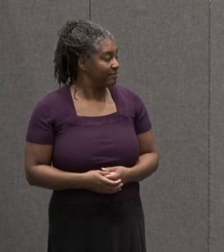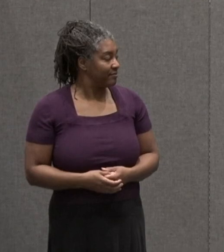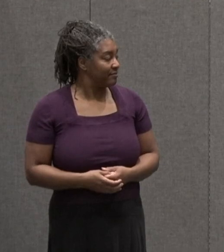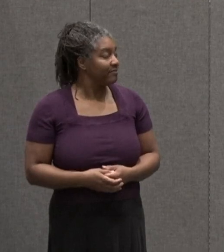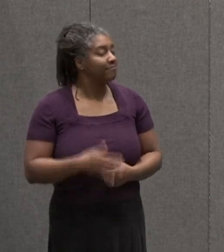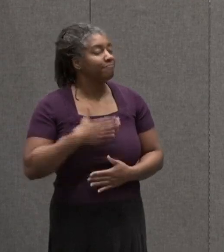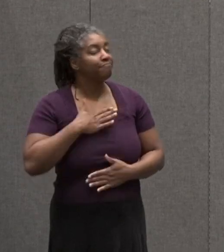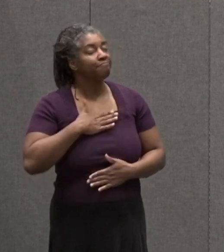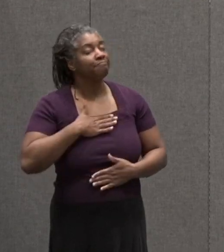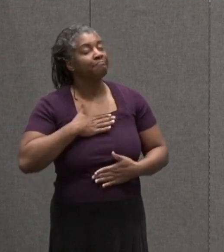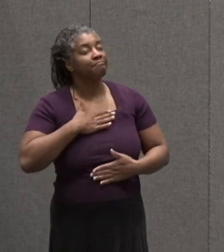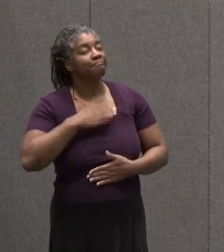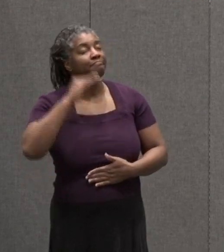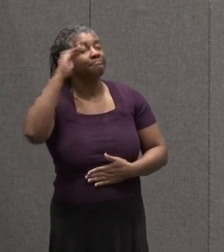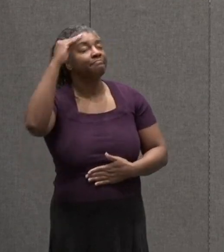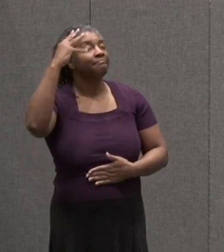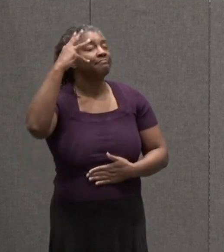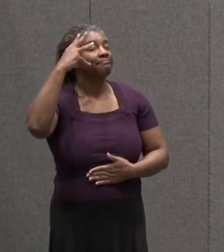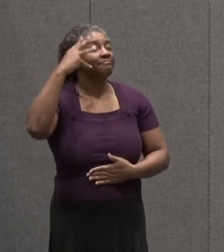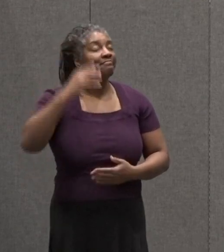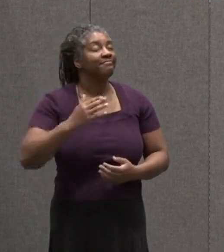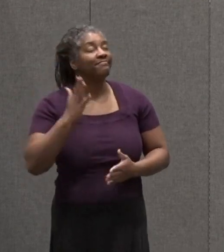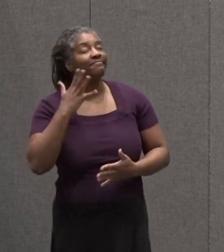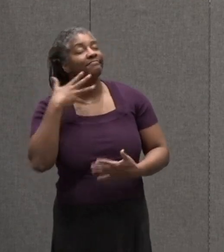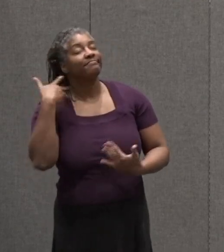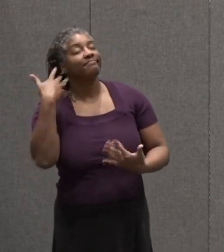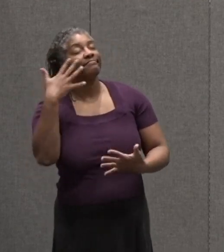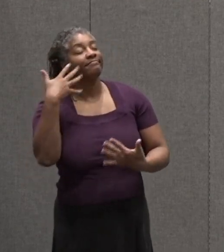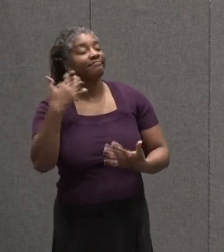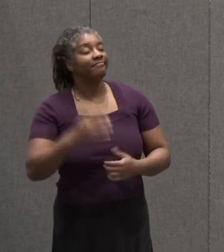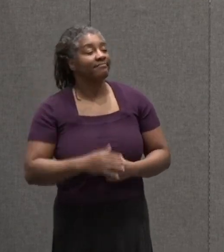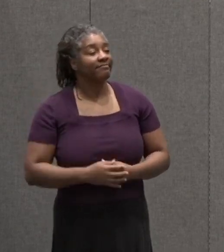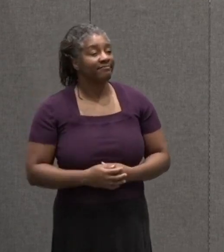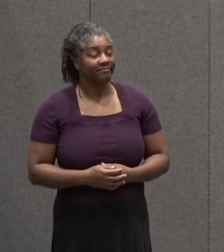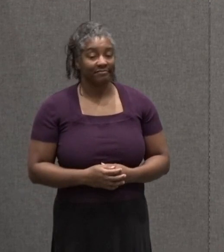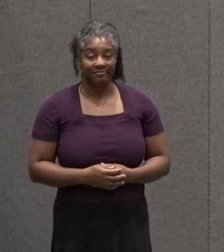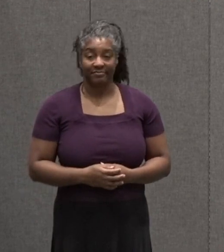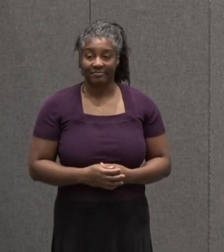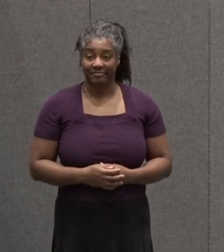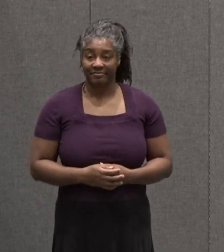And when it was all said and done. What a great day and time on the farm.